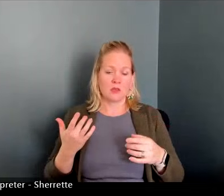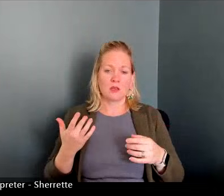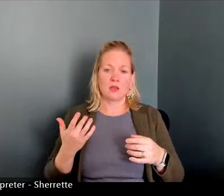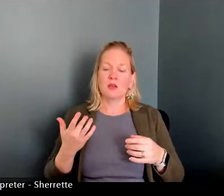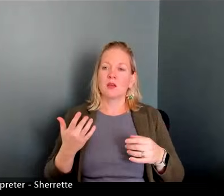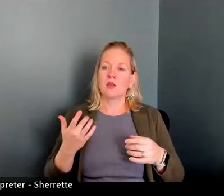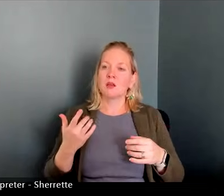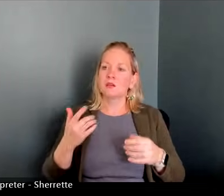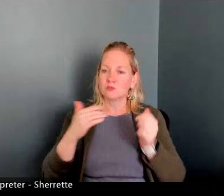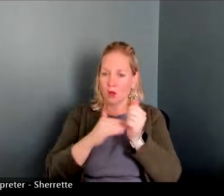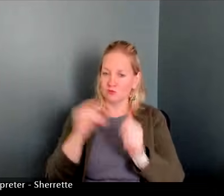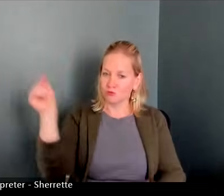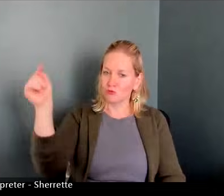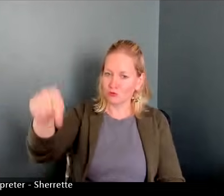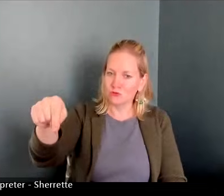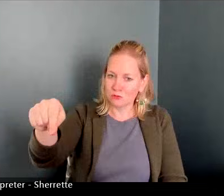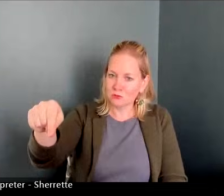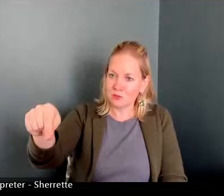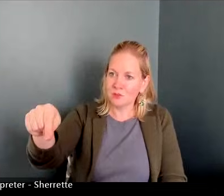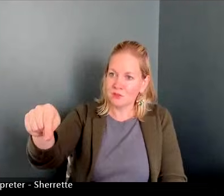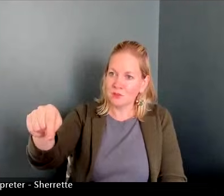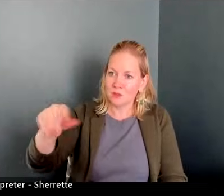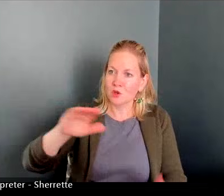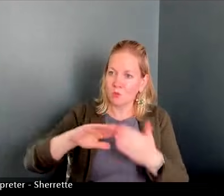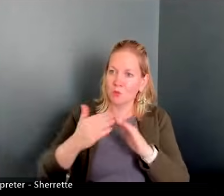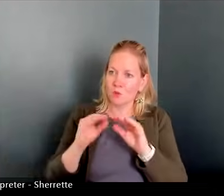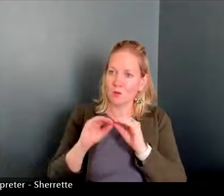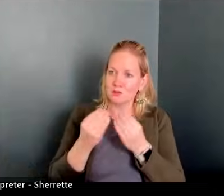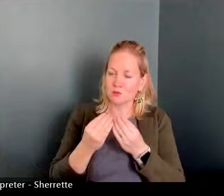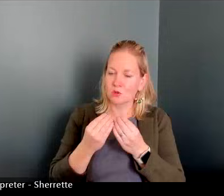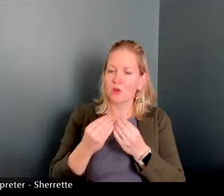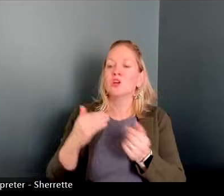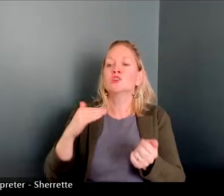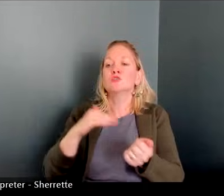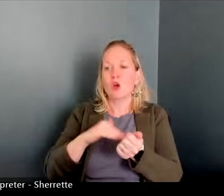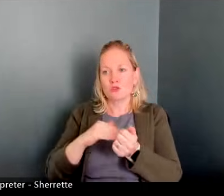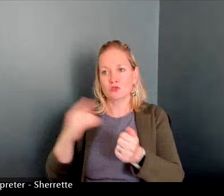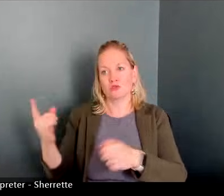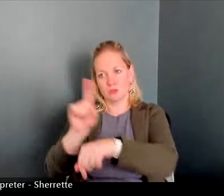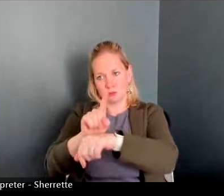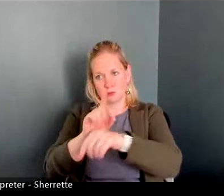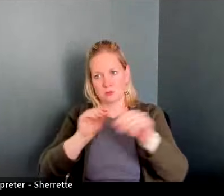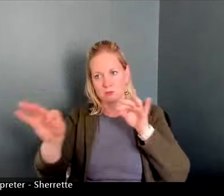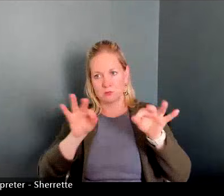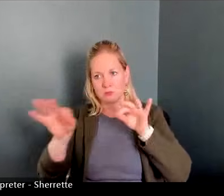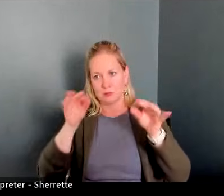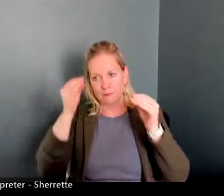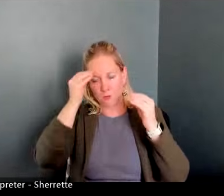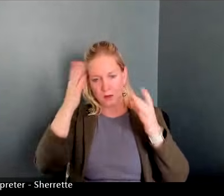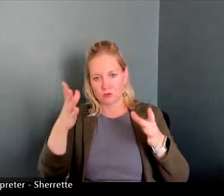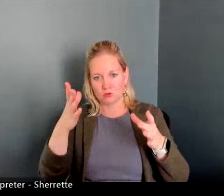present giving this information. Not just when we go into your office and see you,